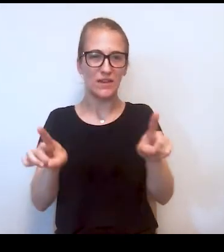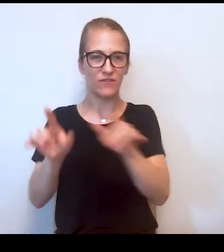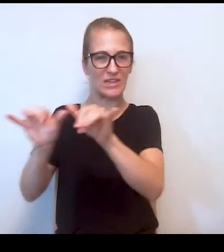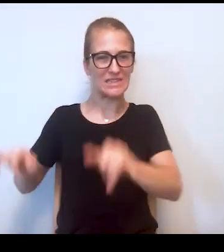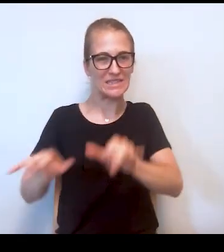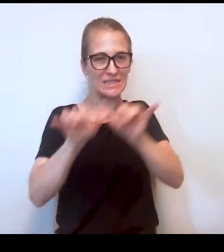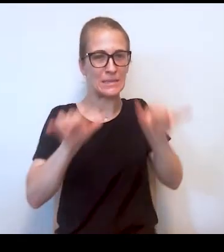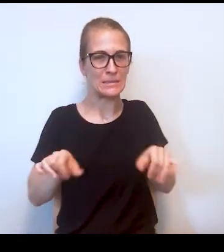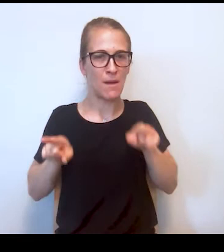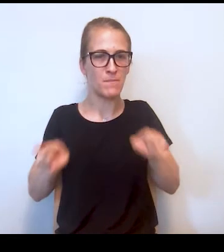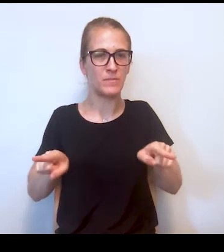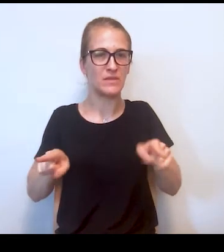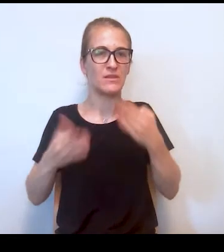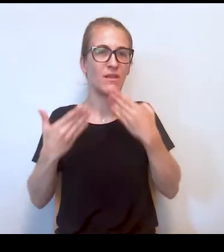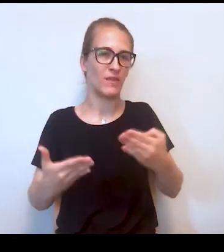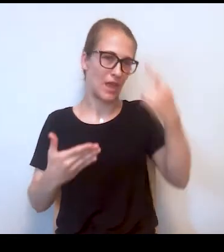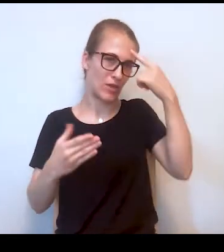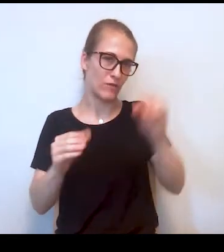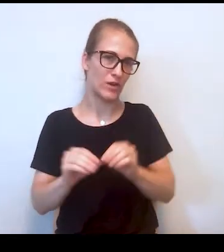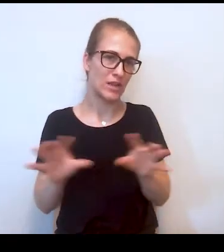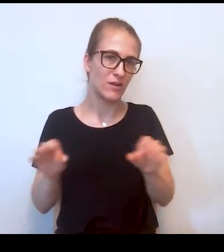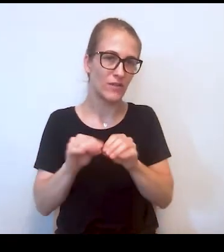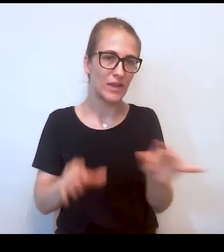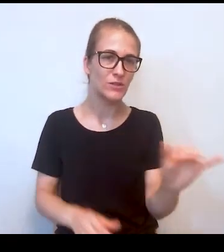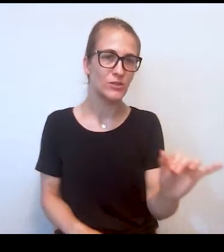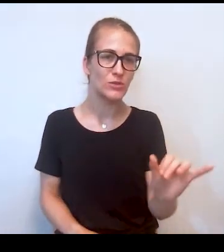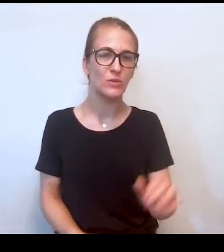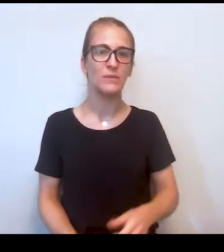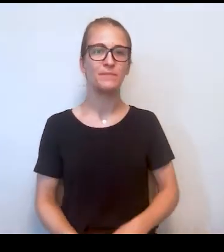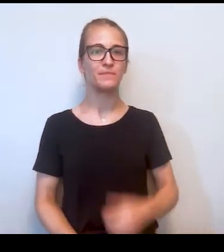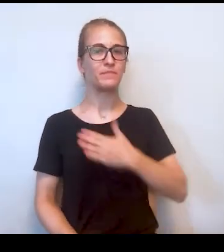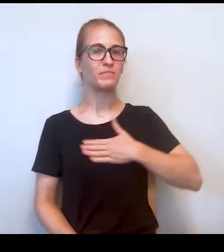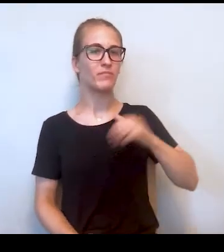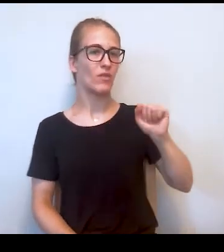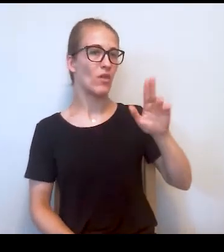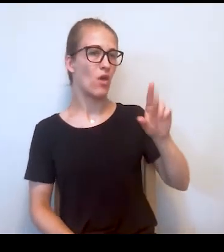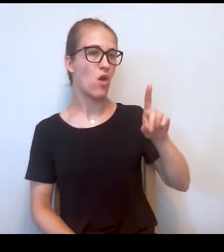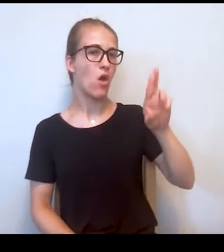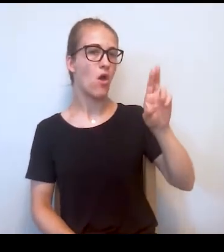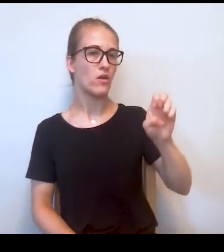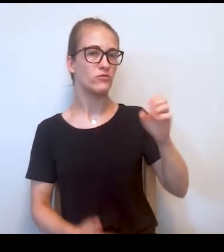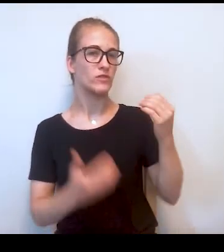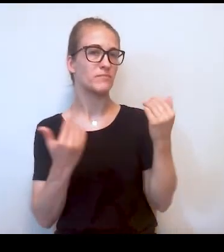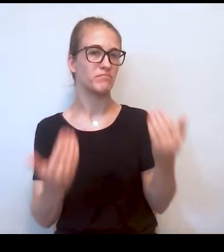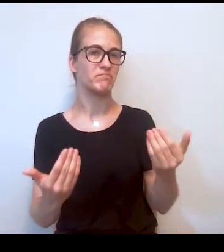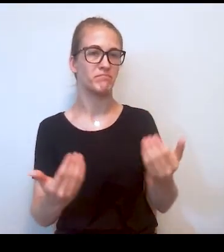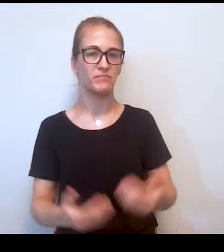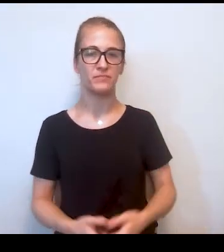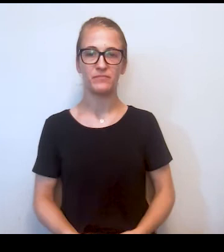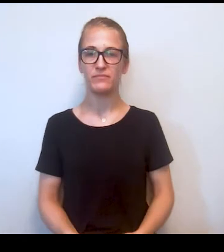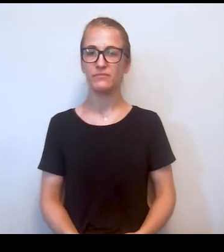[Audre] I know, and that's the hard part is- [L] Well, that's the hard part. It's been intentionally hidden from us,